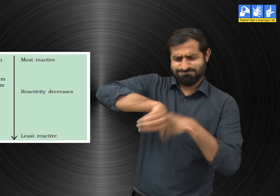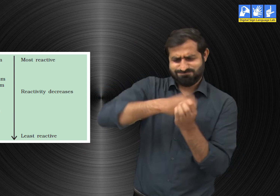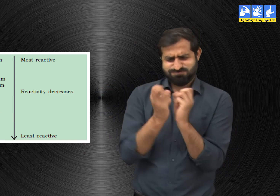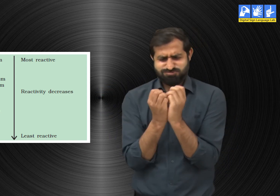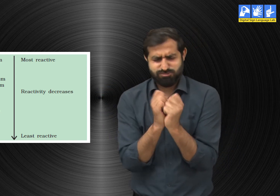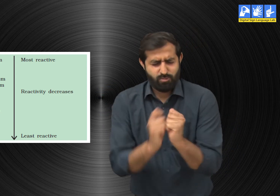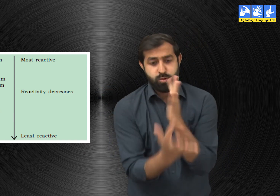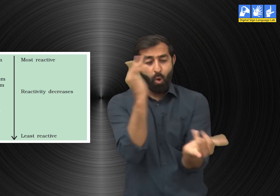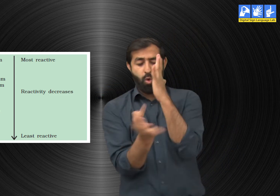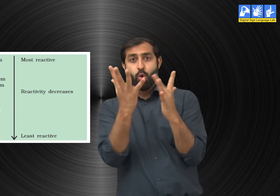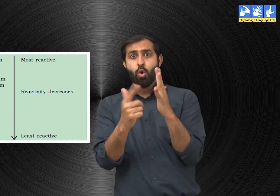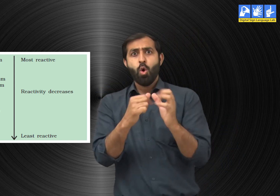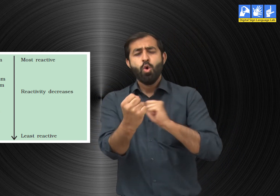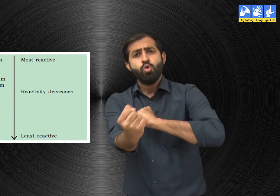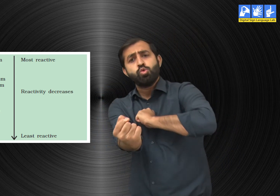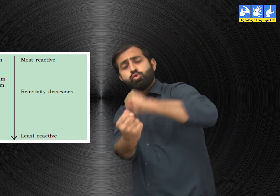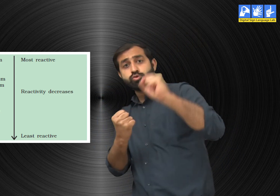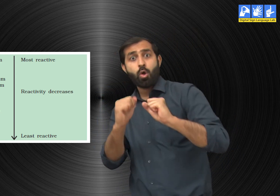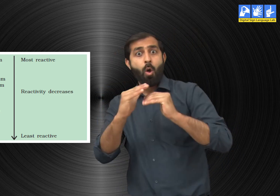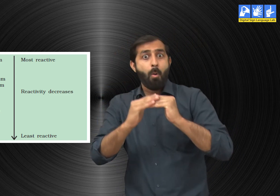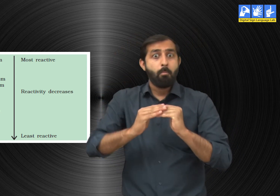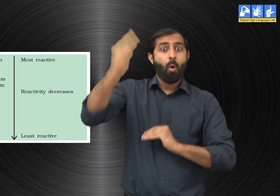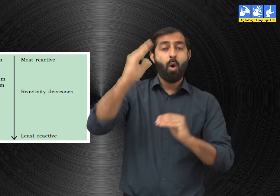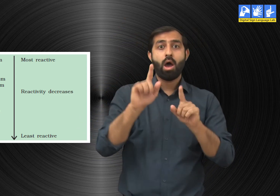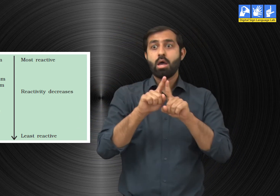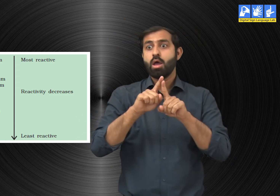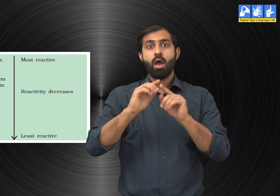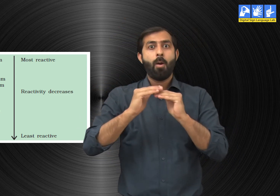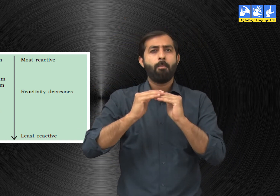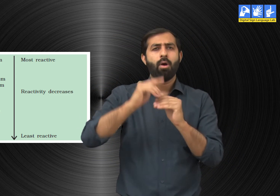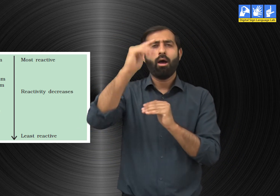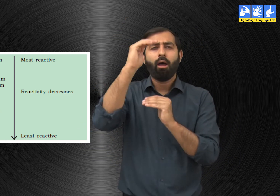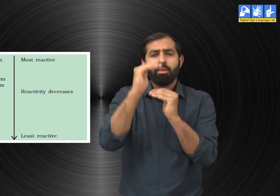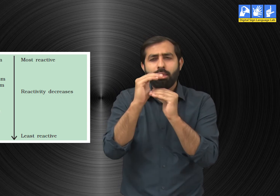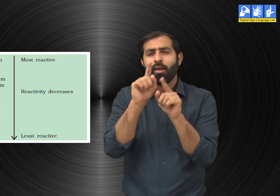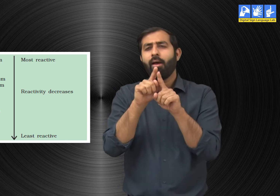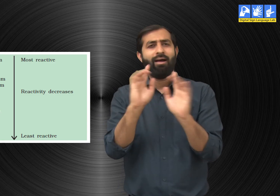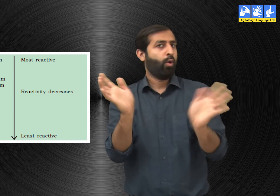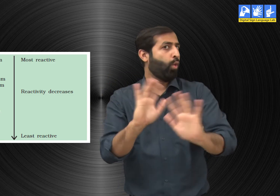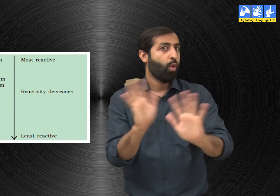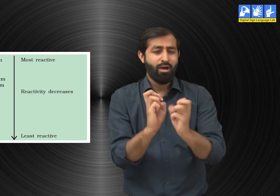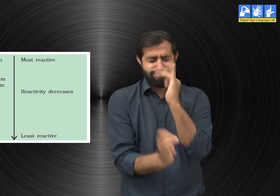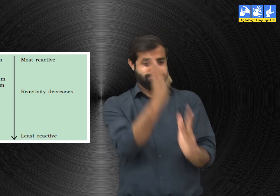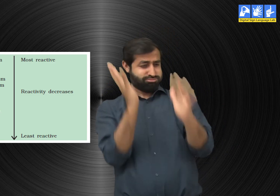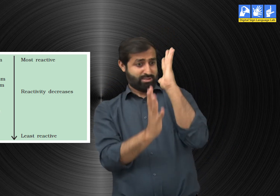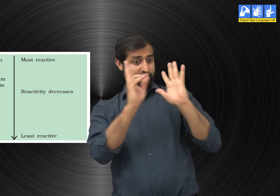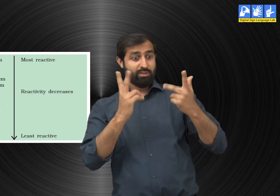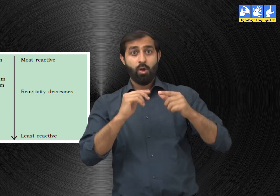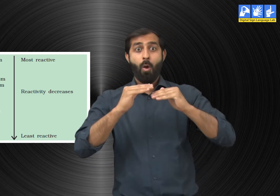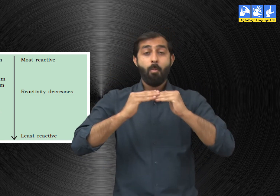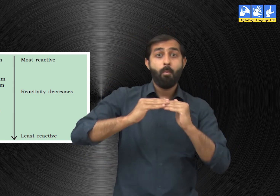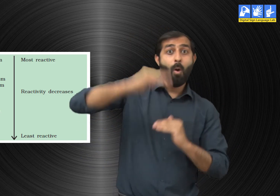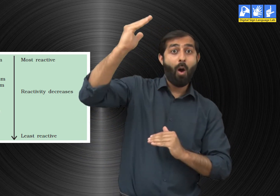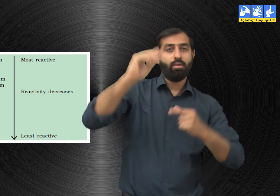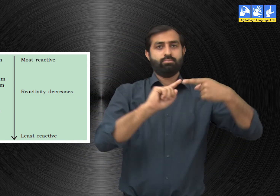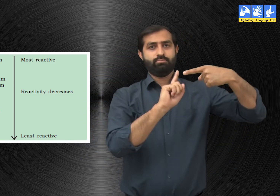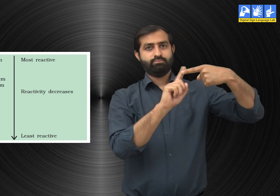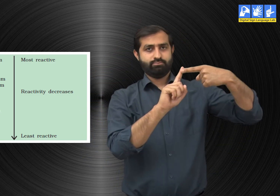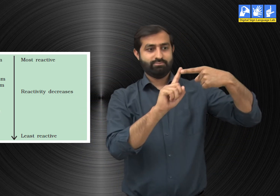least reactive. In the beginning of this list there are the metals which are most reactive.